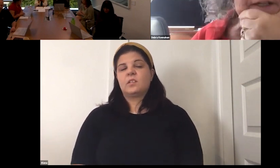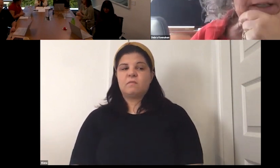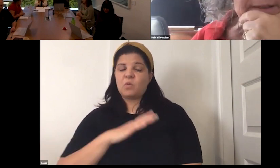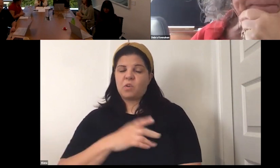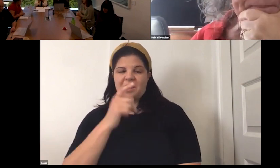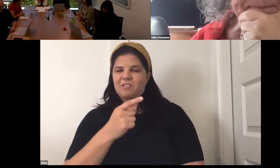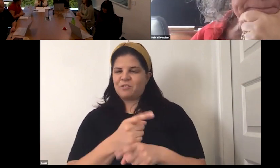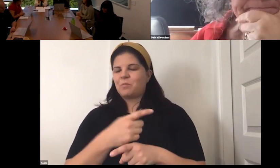Yeah.